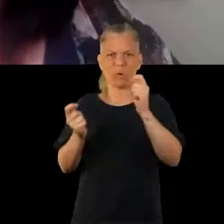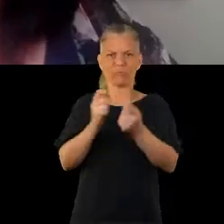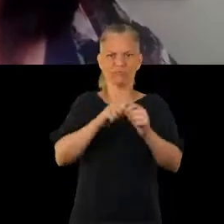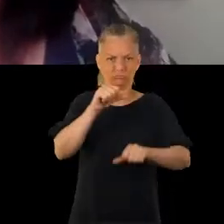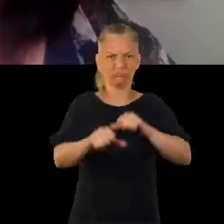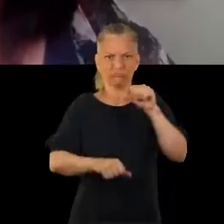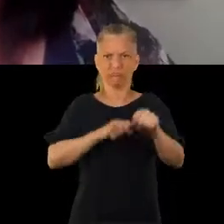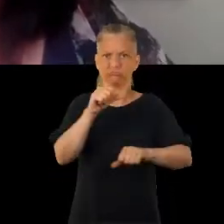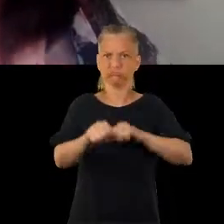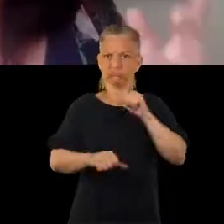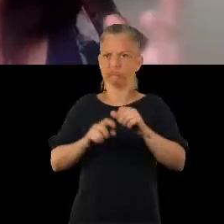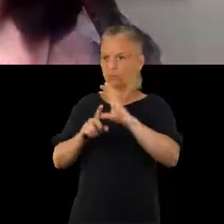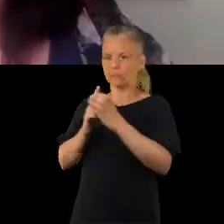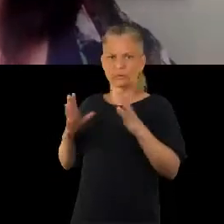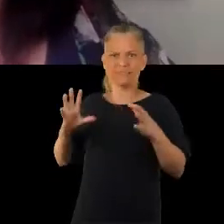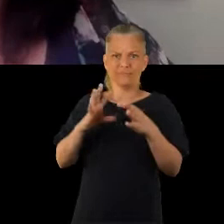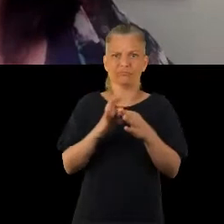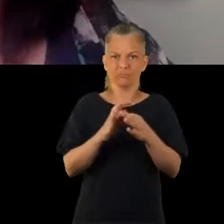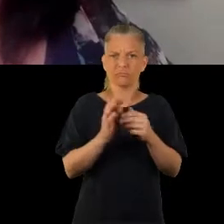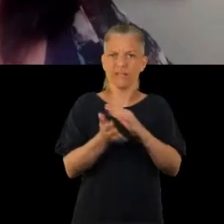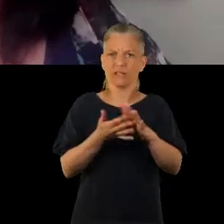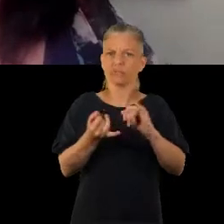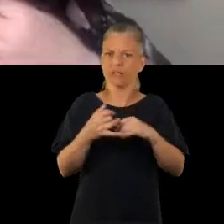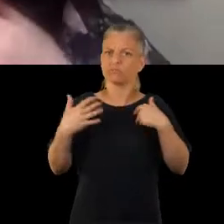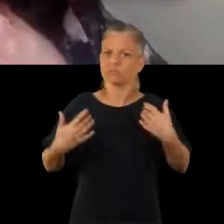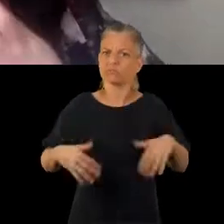what peer support is from that. It looks like a lived experience support worker role. And I